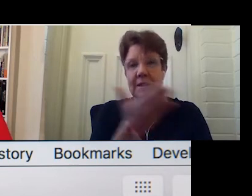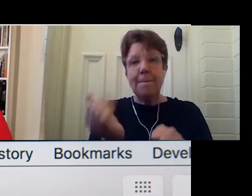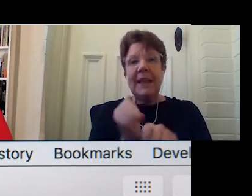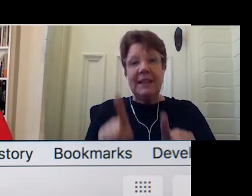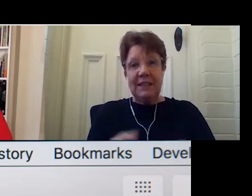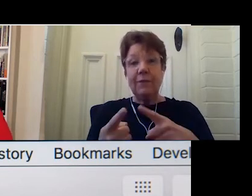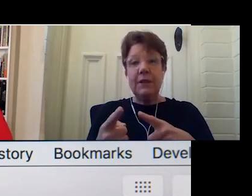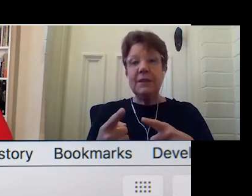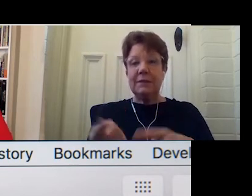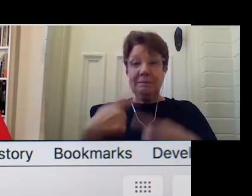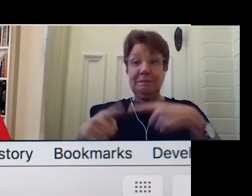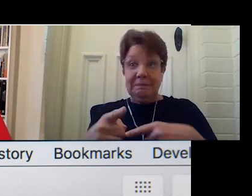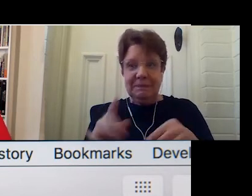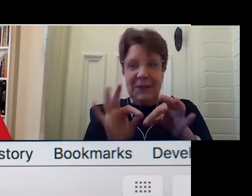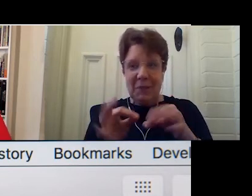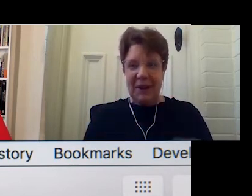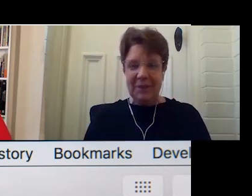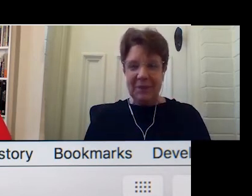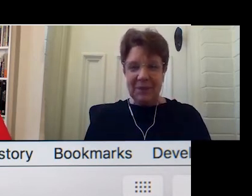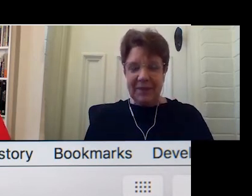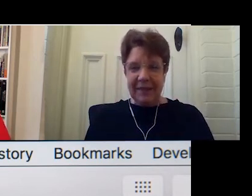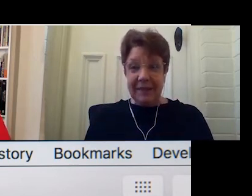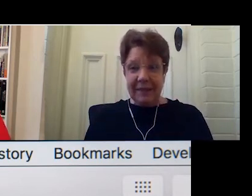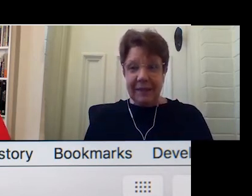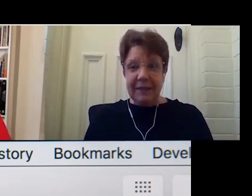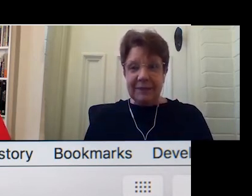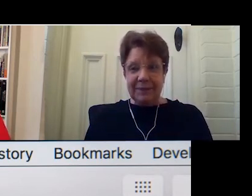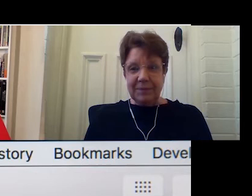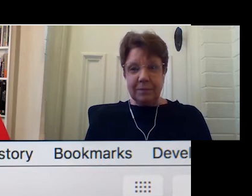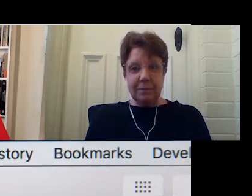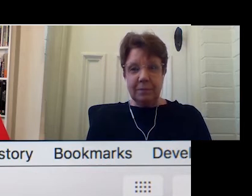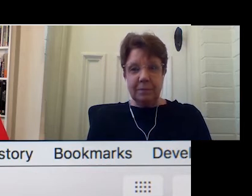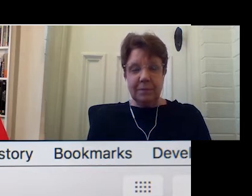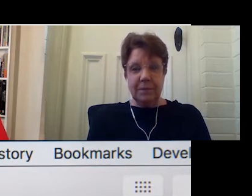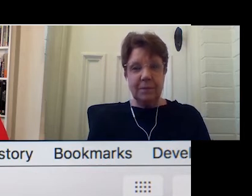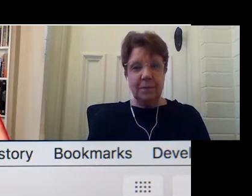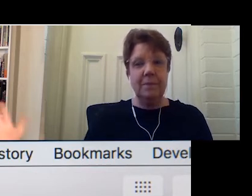going on but, also, I would suggest it's probably best not to posit any